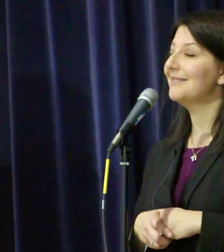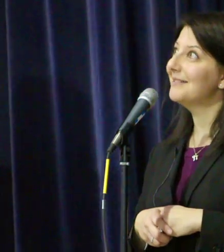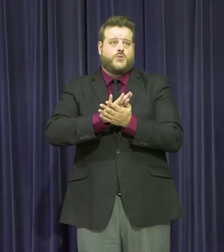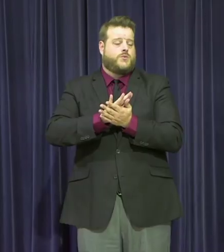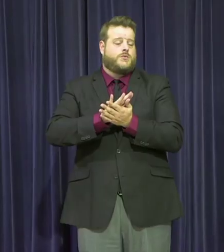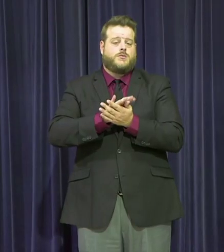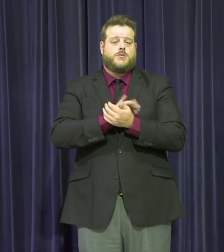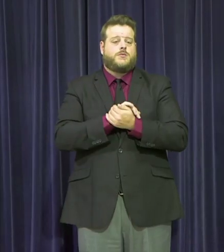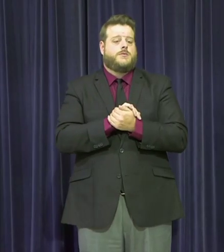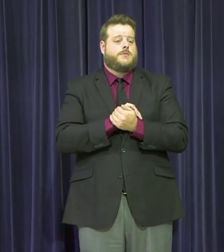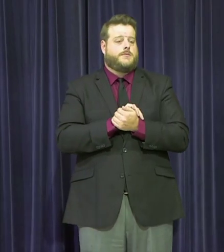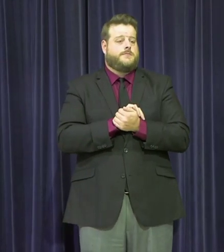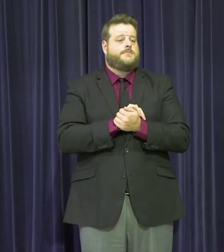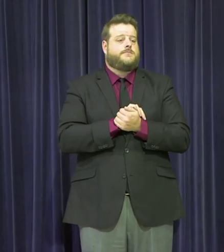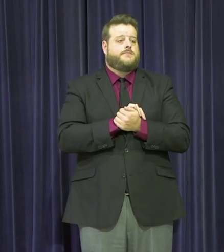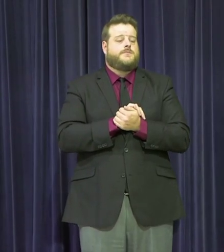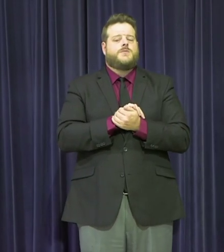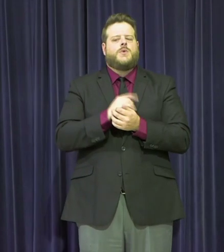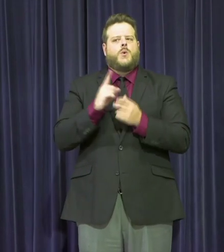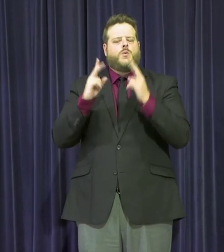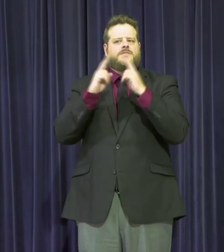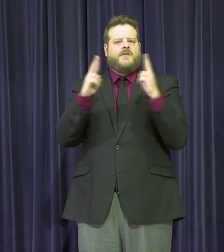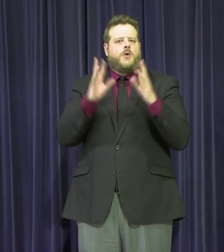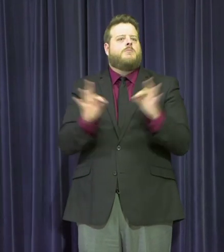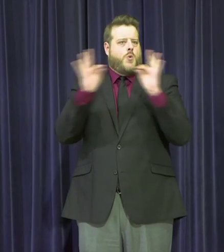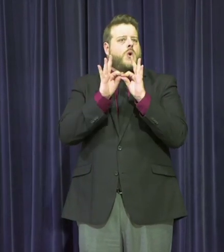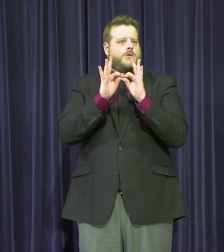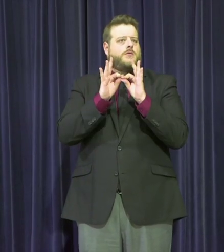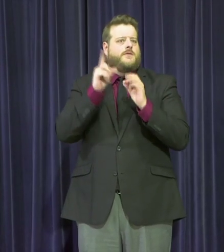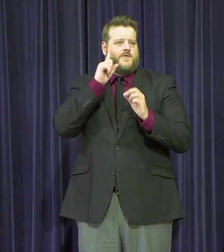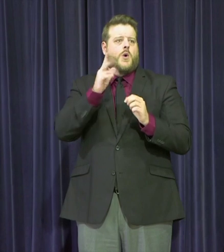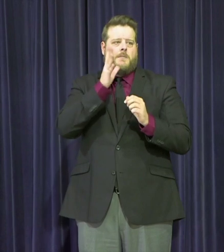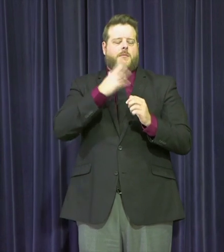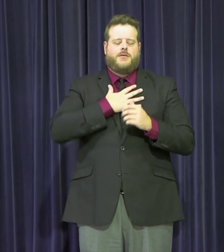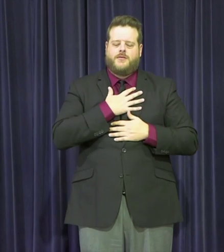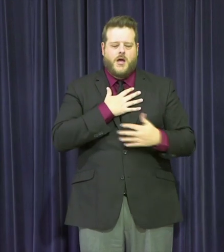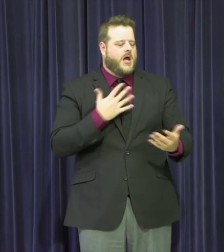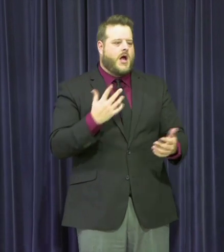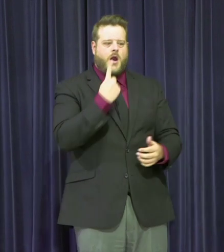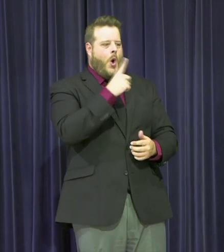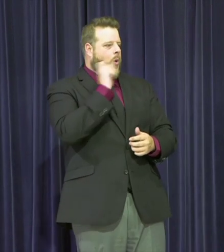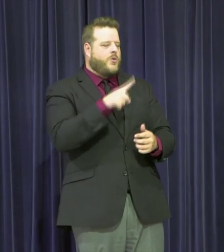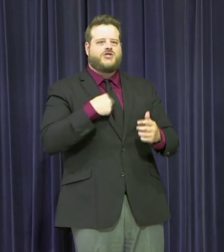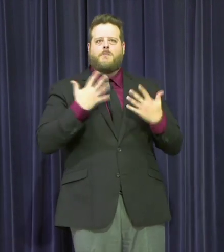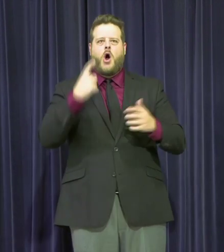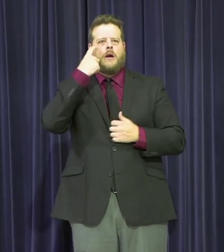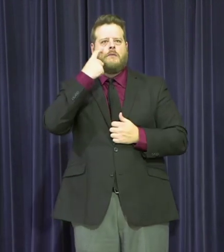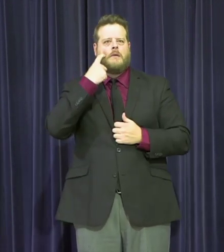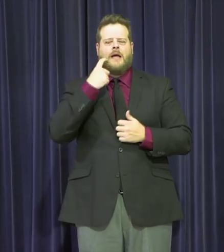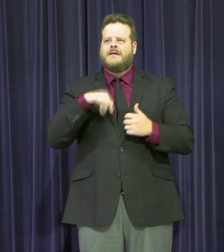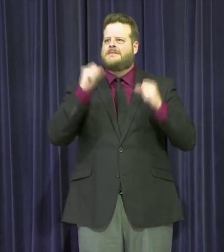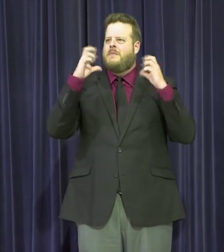So, it was very important to her . Already one question in and I'm already crying.